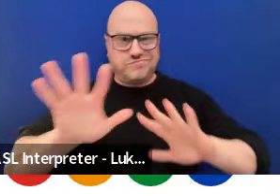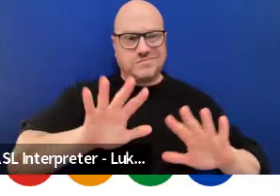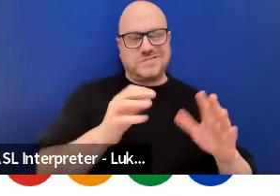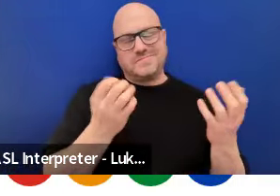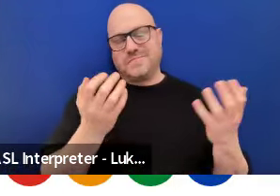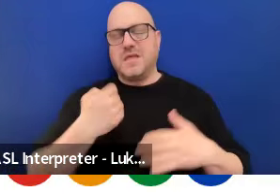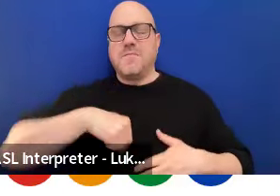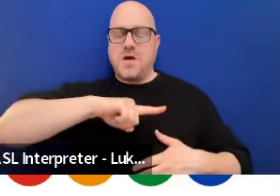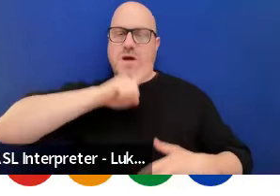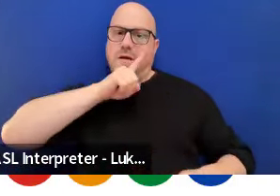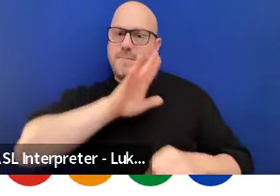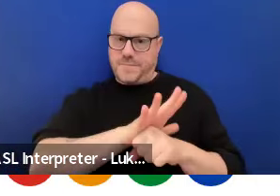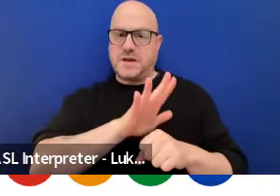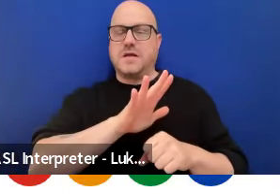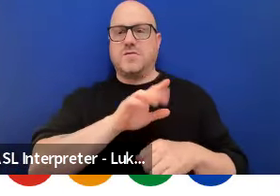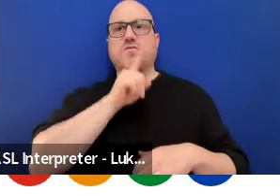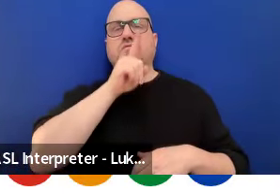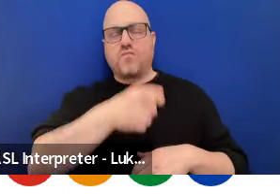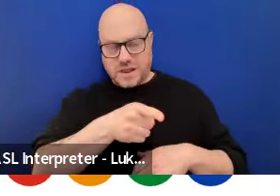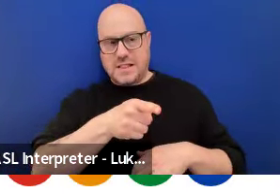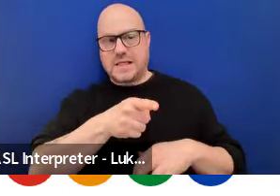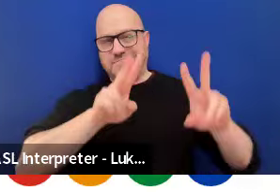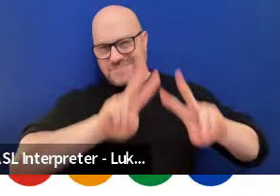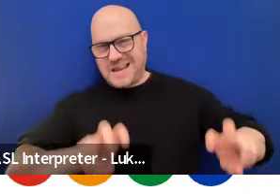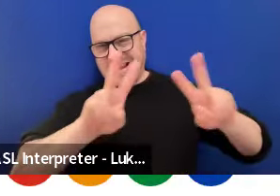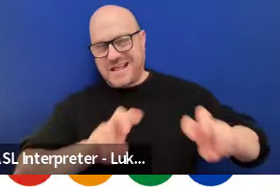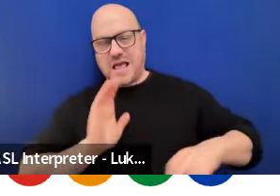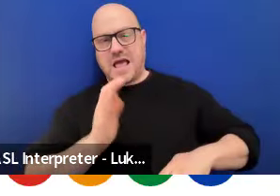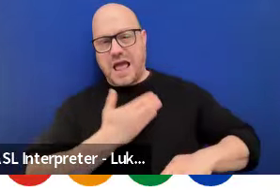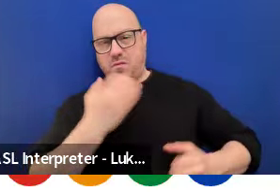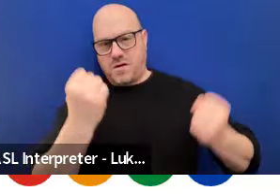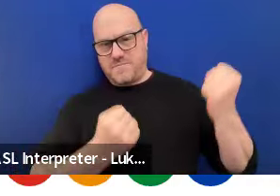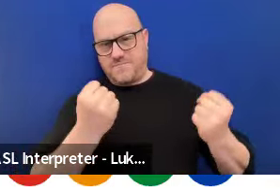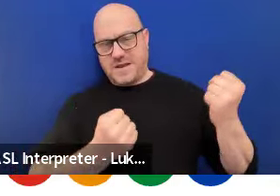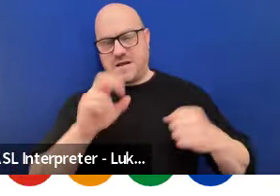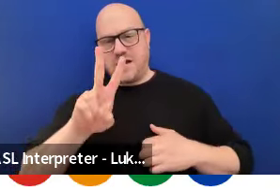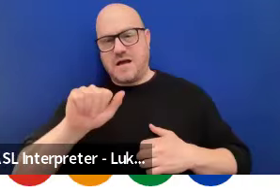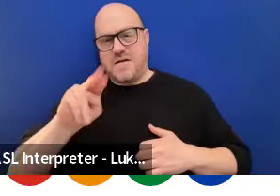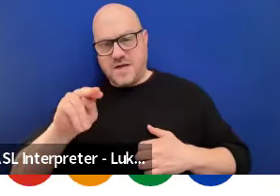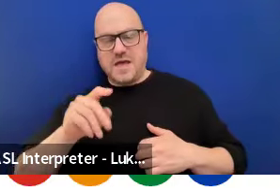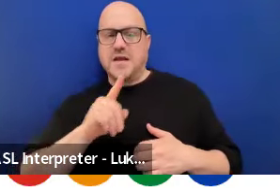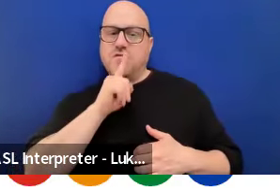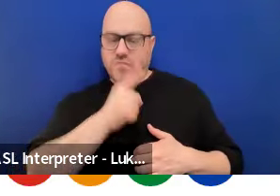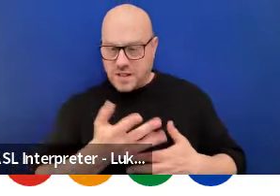DIFFERENT WAYS. LIKE I SAID, WE ARE COMMITTED TO TAKE A FULL LOOK AT THE VEHICLES